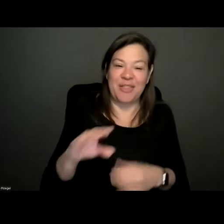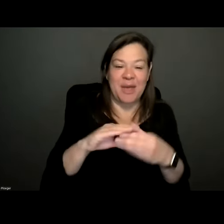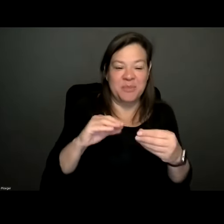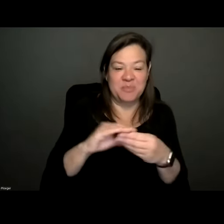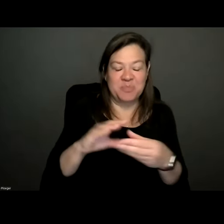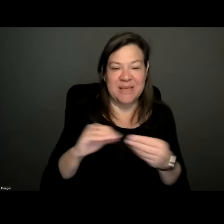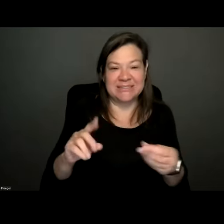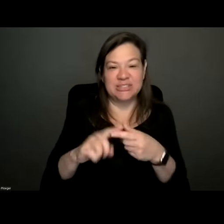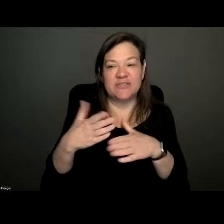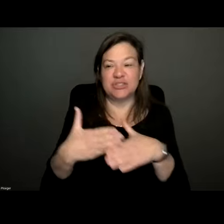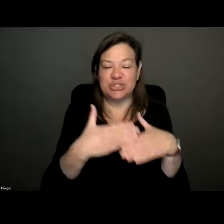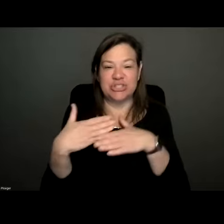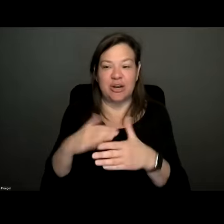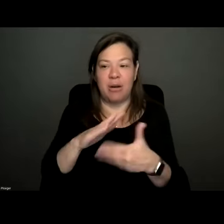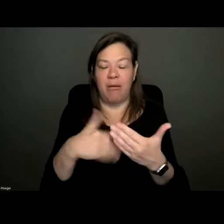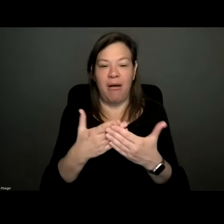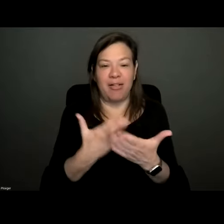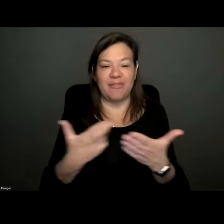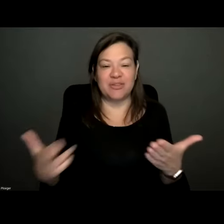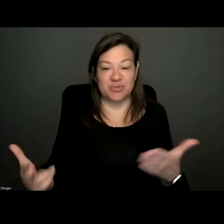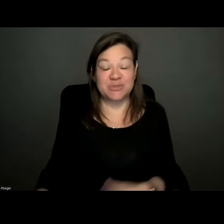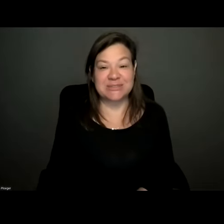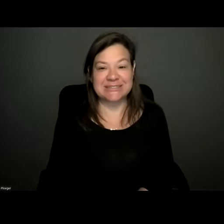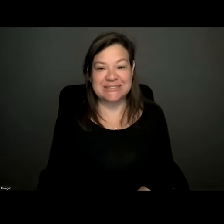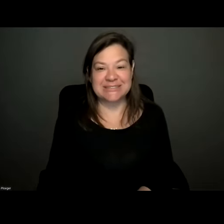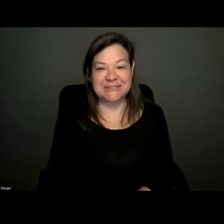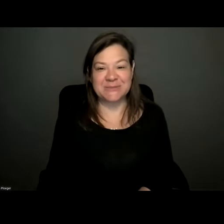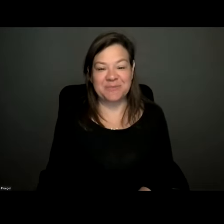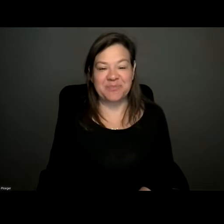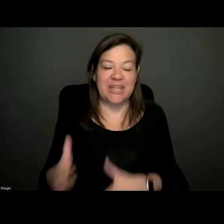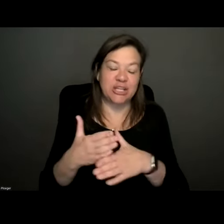of sharing all of these resources and sharing the knowledge that we are gathering